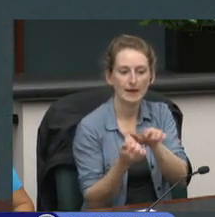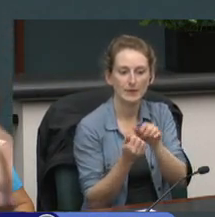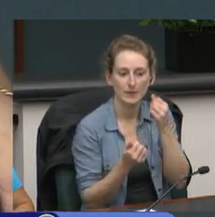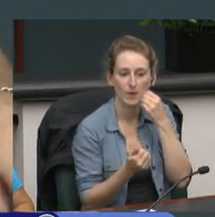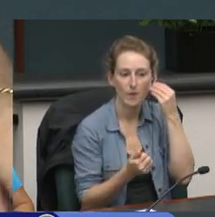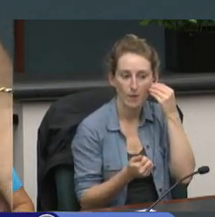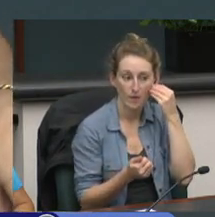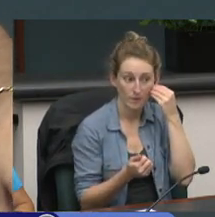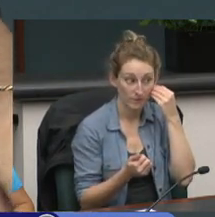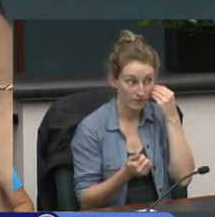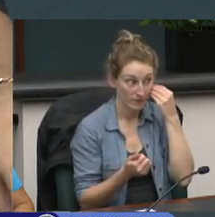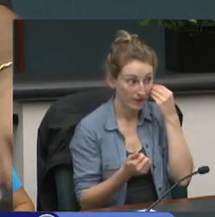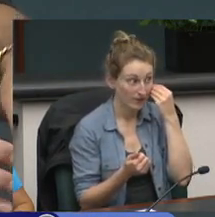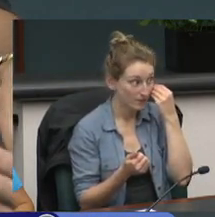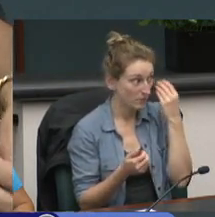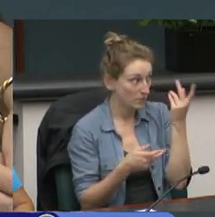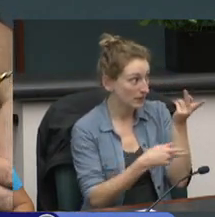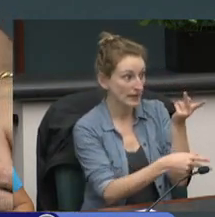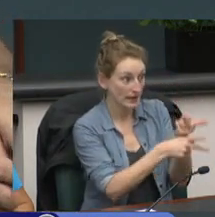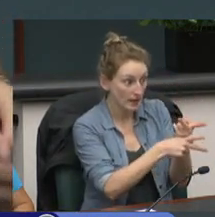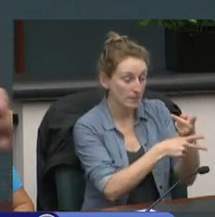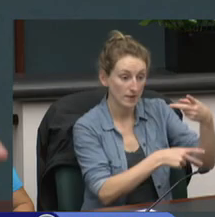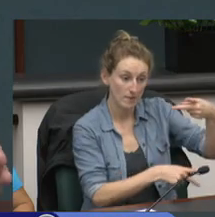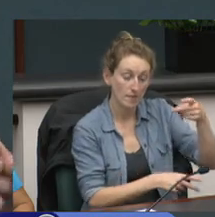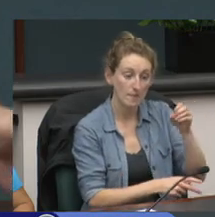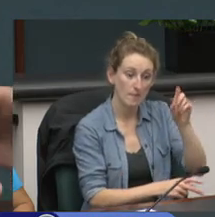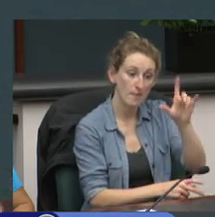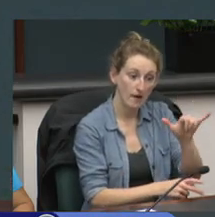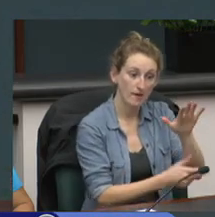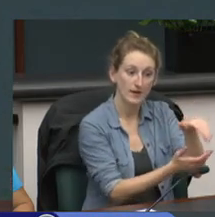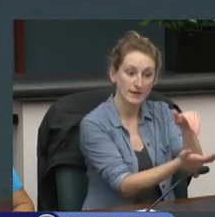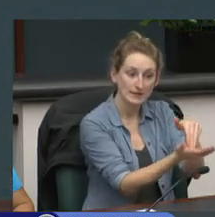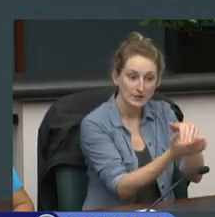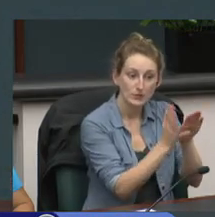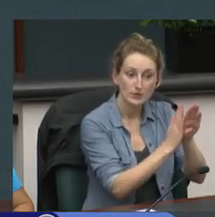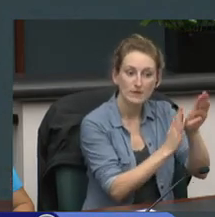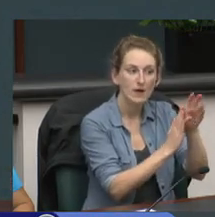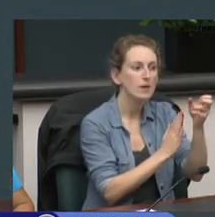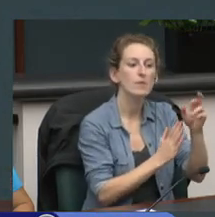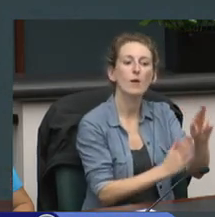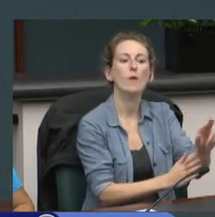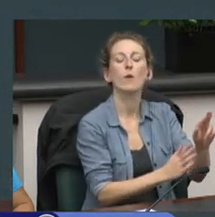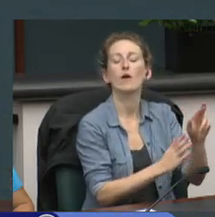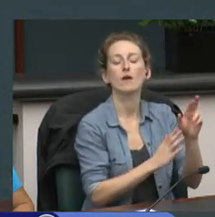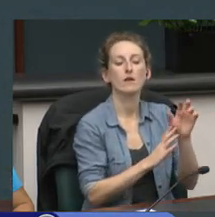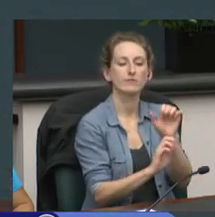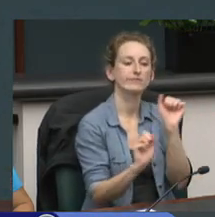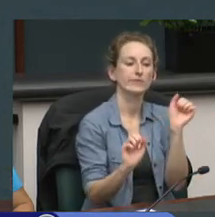going for polycentric development or have we dropped that in the areas we